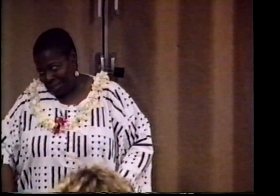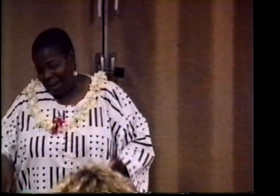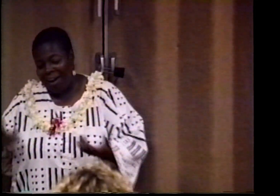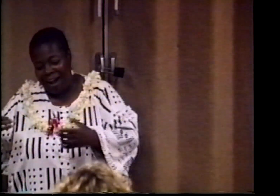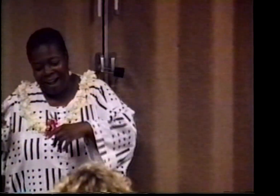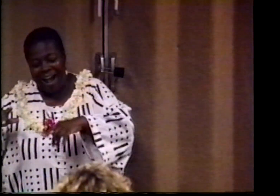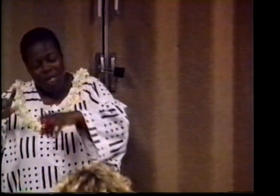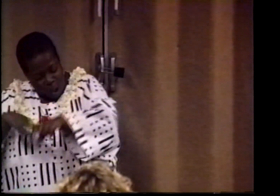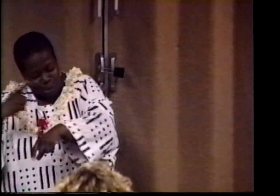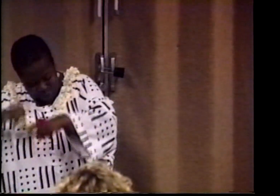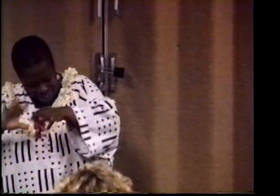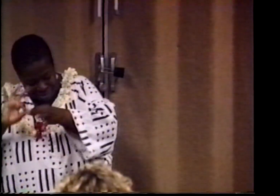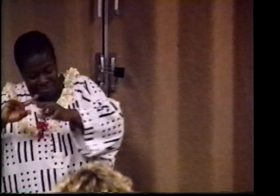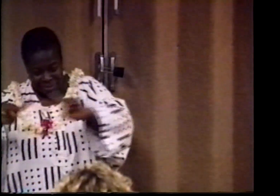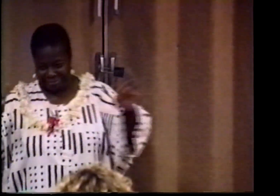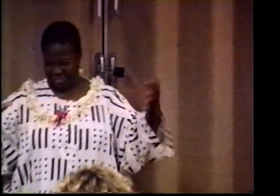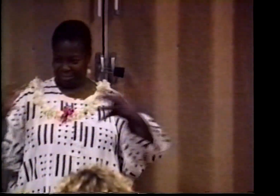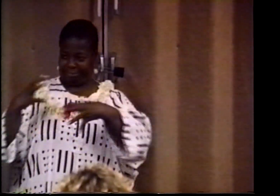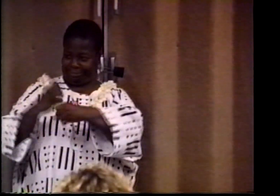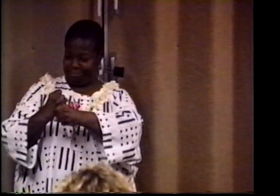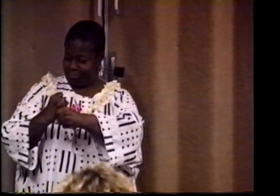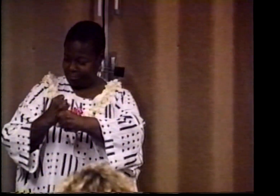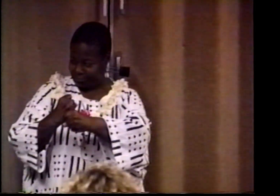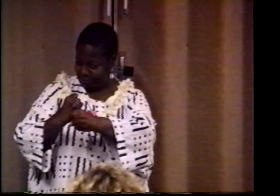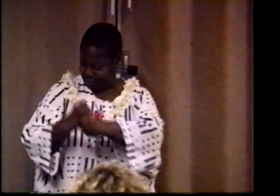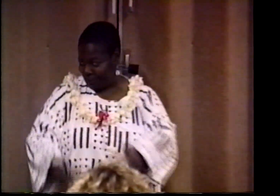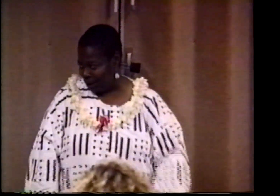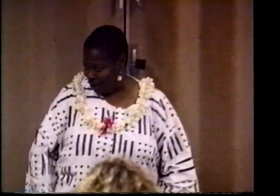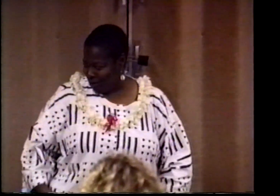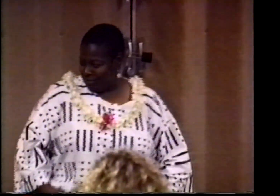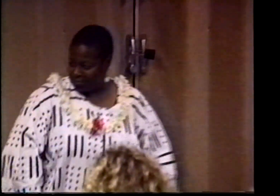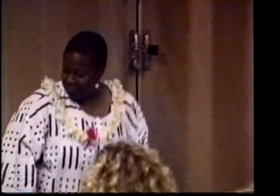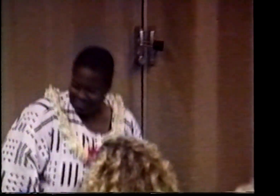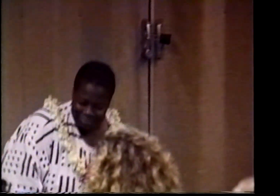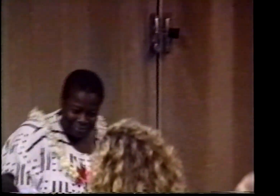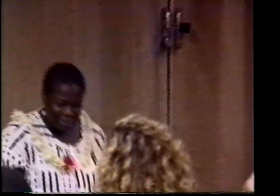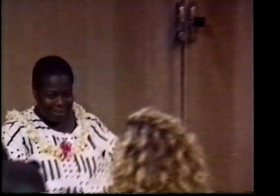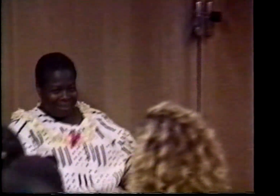How was that, in a nutshell? That was a long story, but I tried to make it as brief as possible."